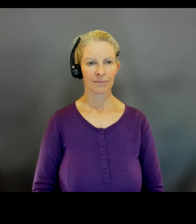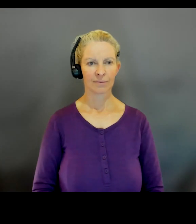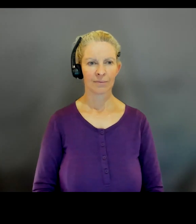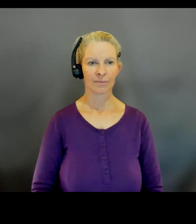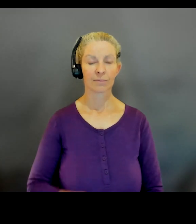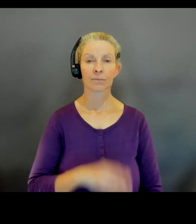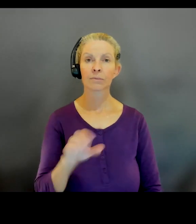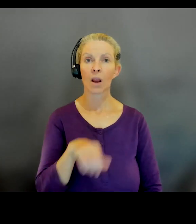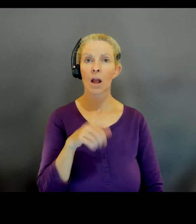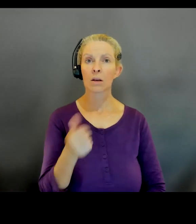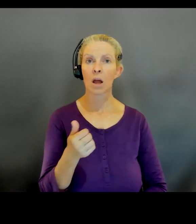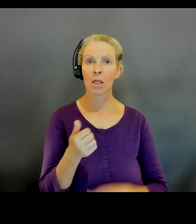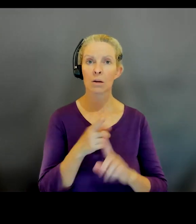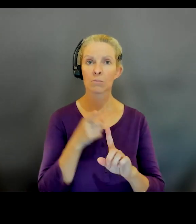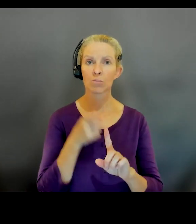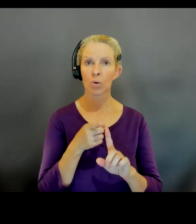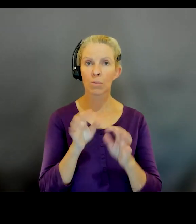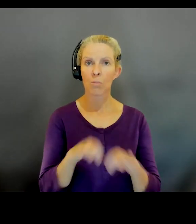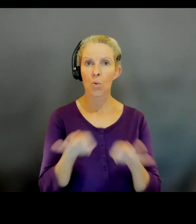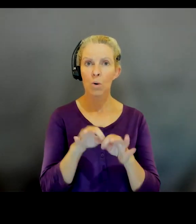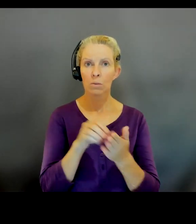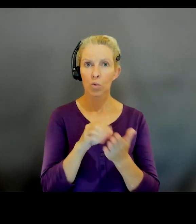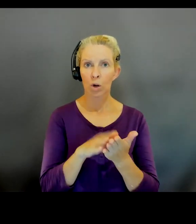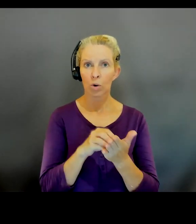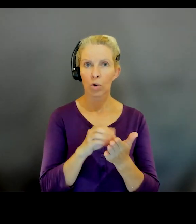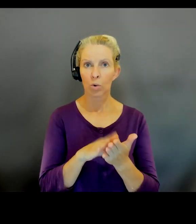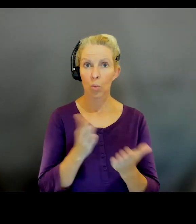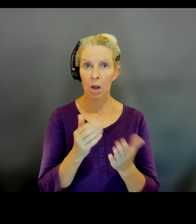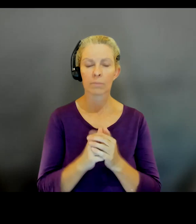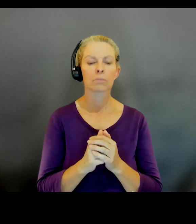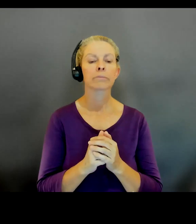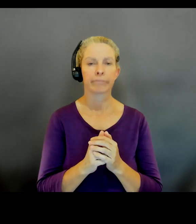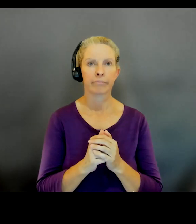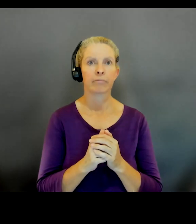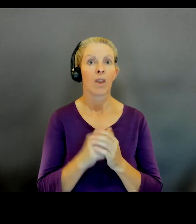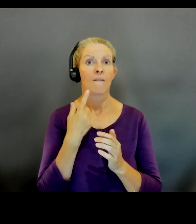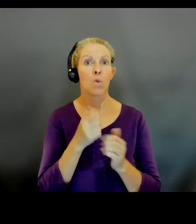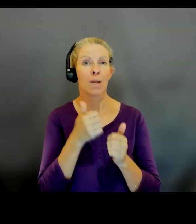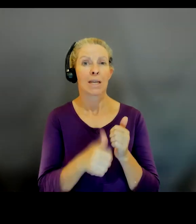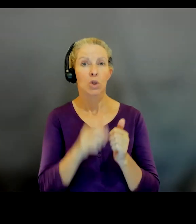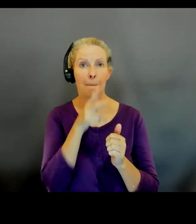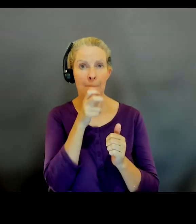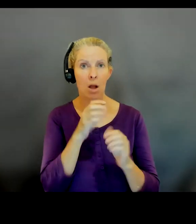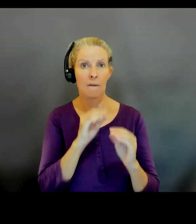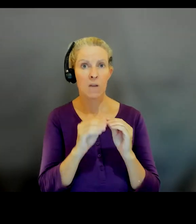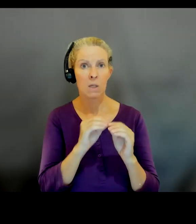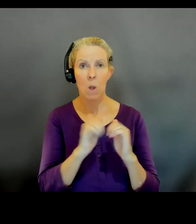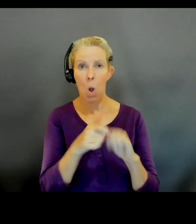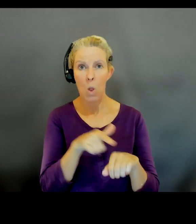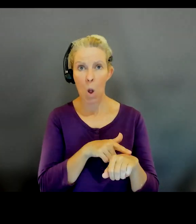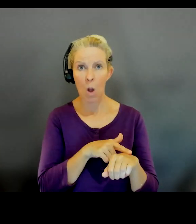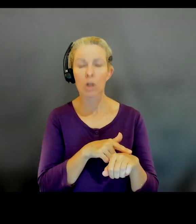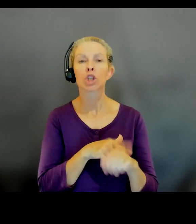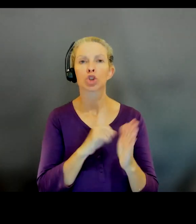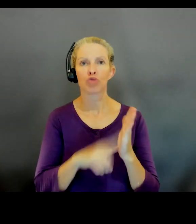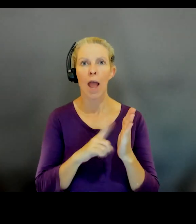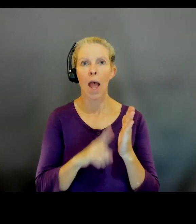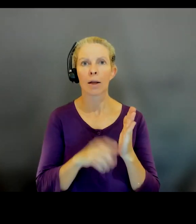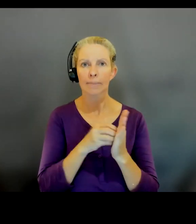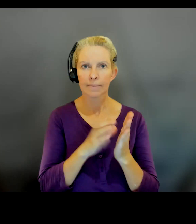to fix bugs because this can be a powerful piece of data that will support you in advocating for a